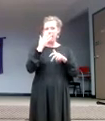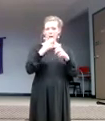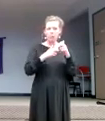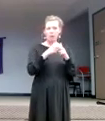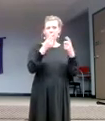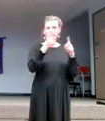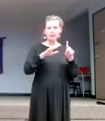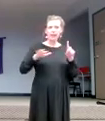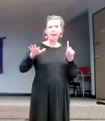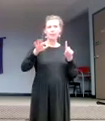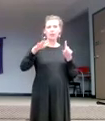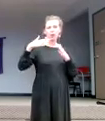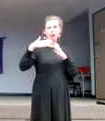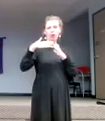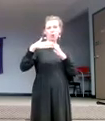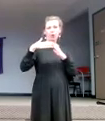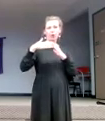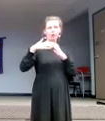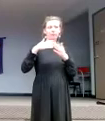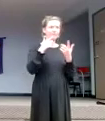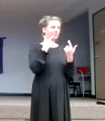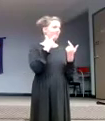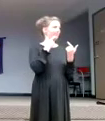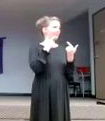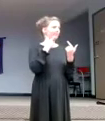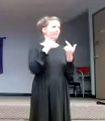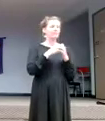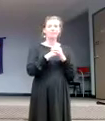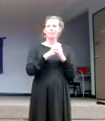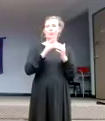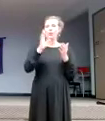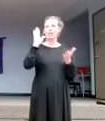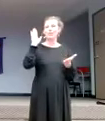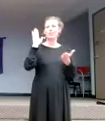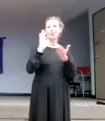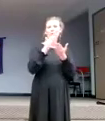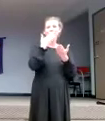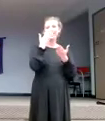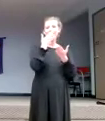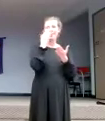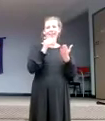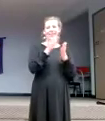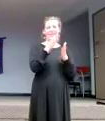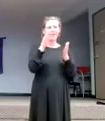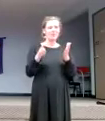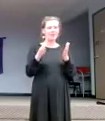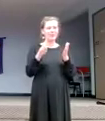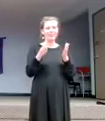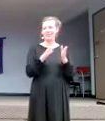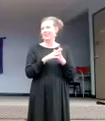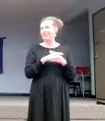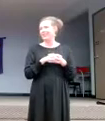place around the corner? The question was, will this solve or reduce the odor in the neighbors?